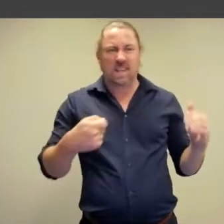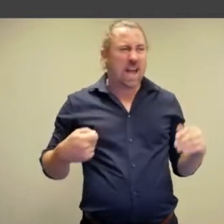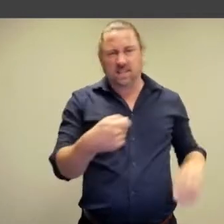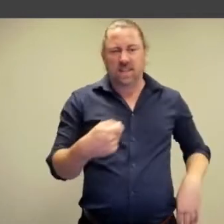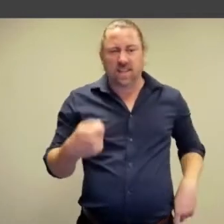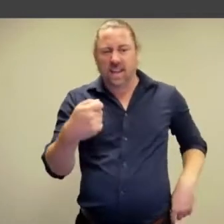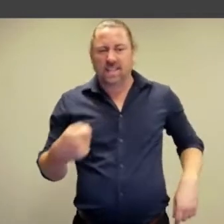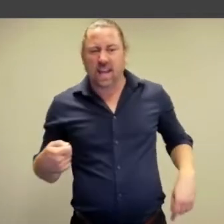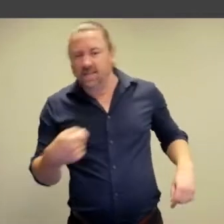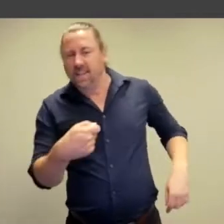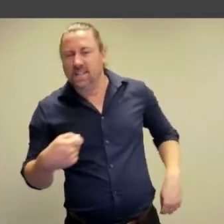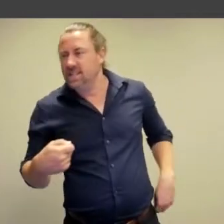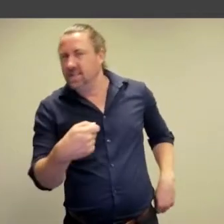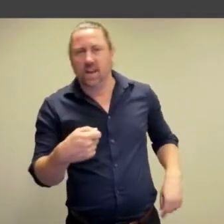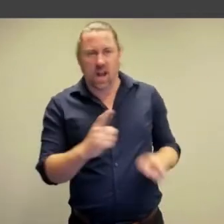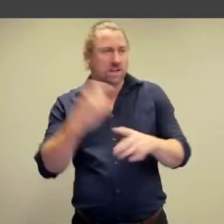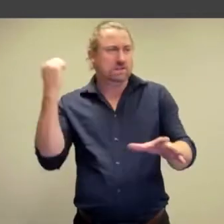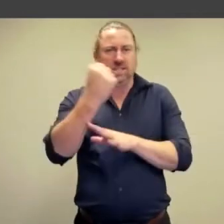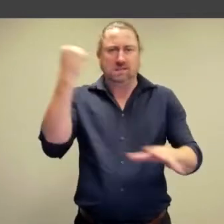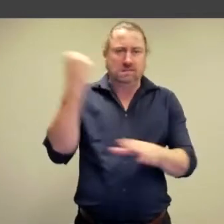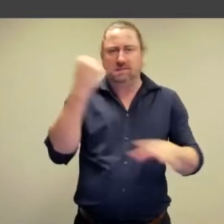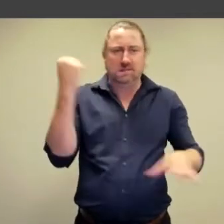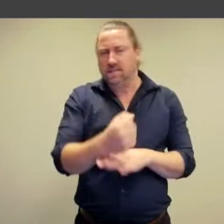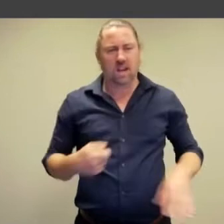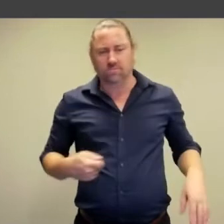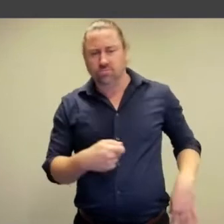imaginary